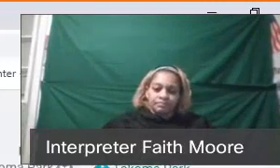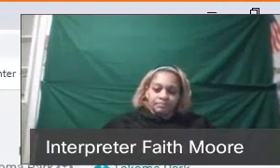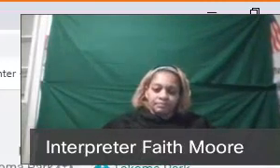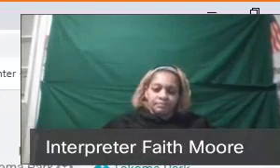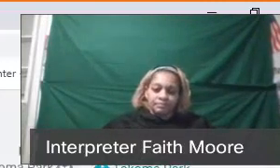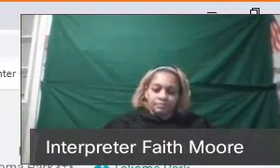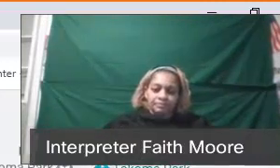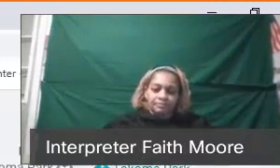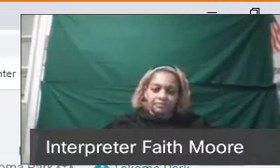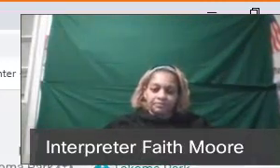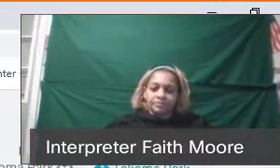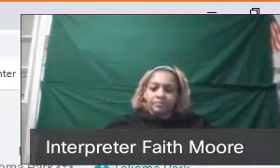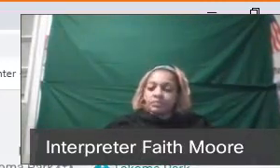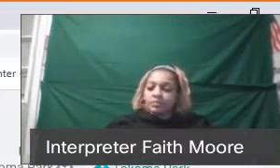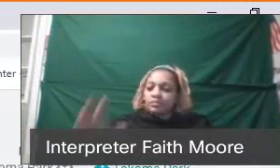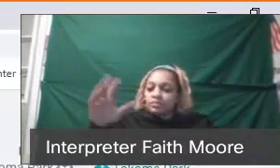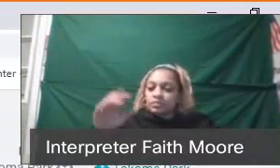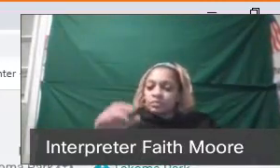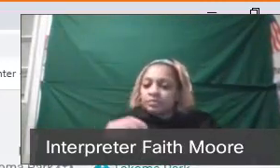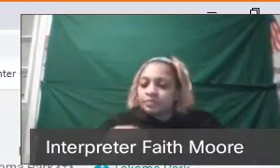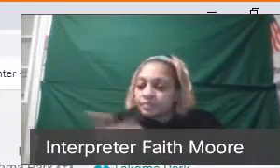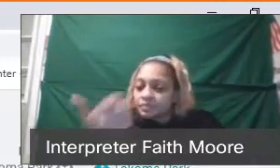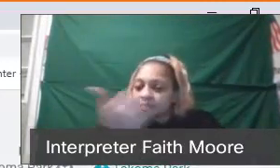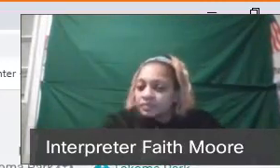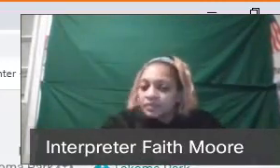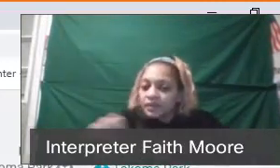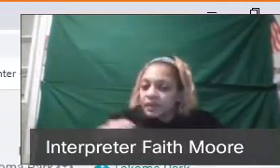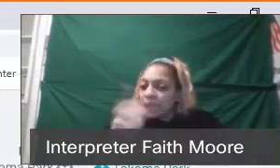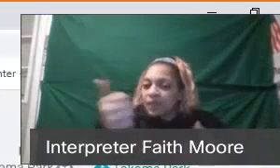Might you have any questions or question or like, now in it?